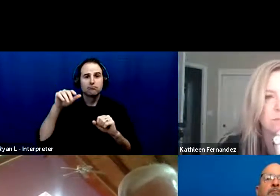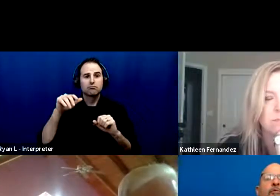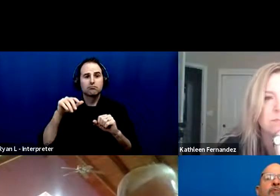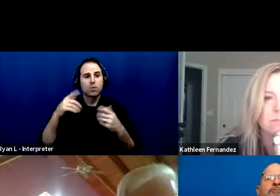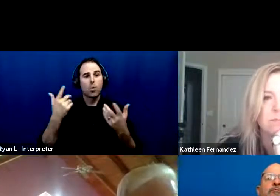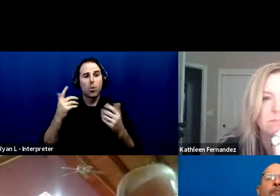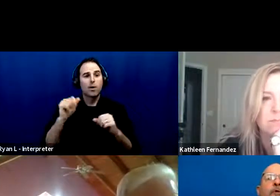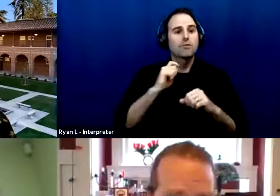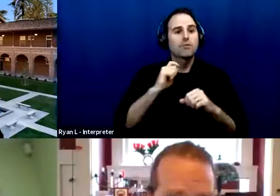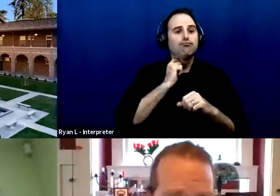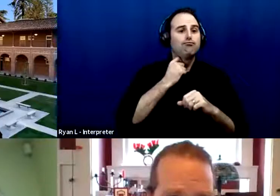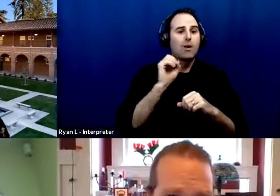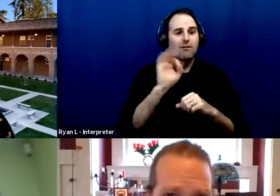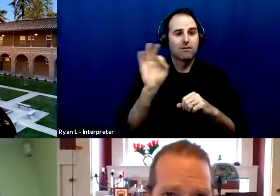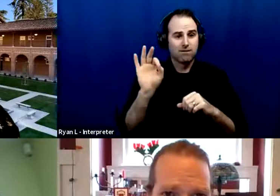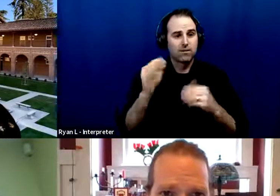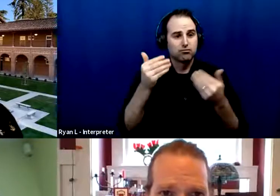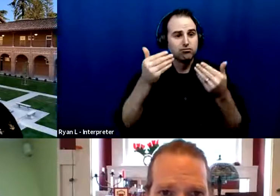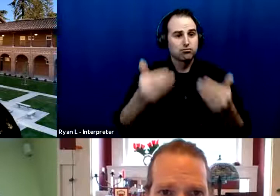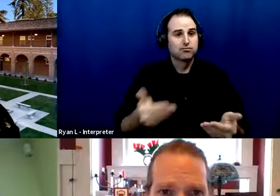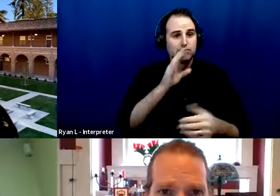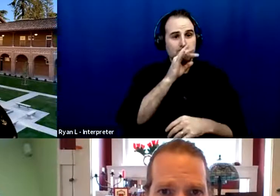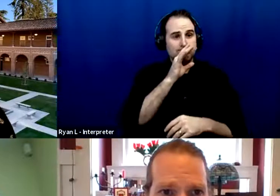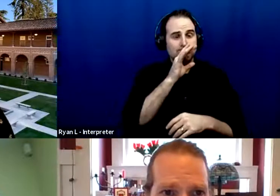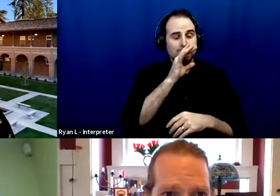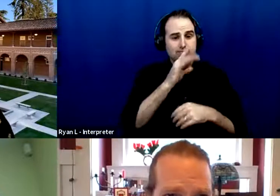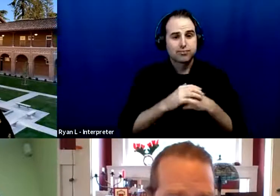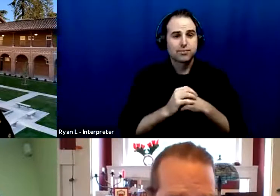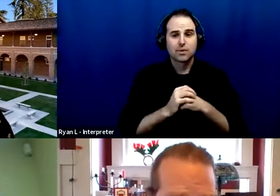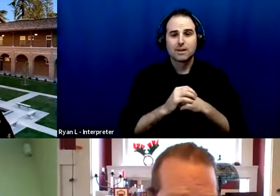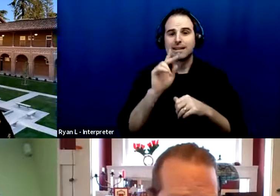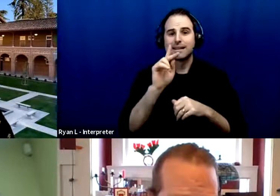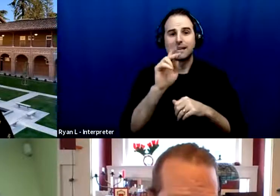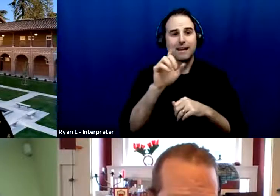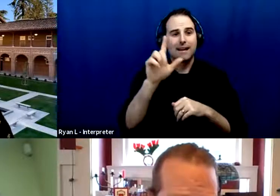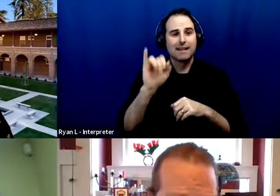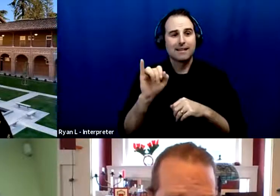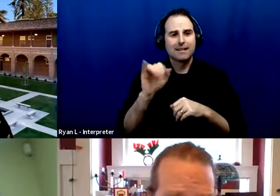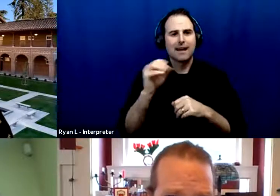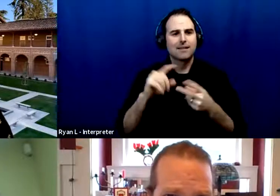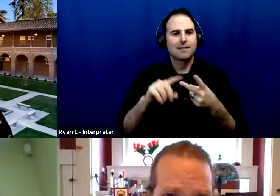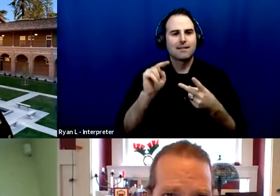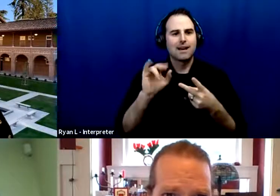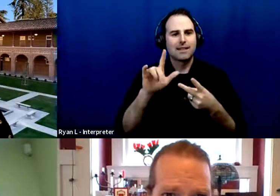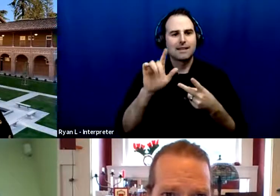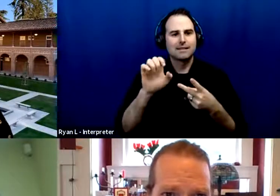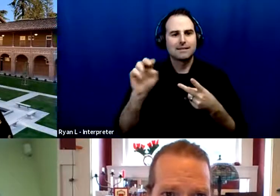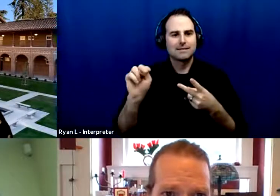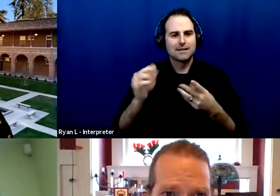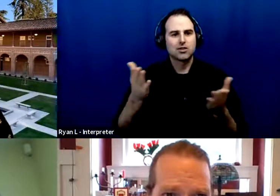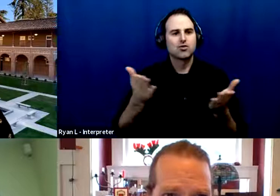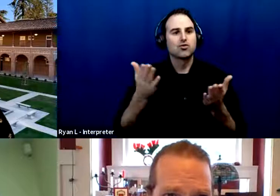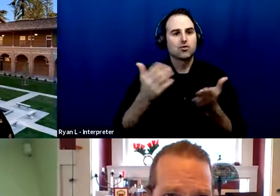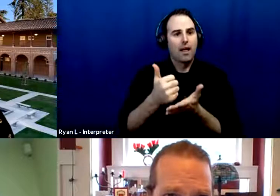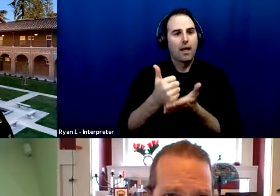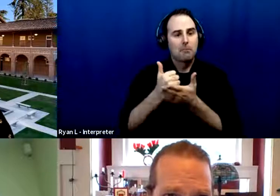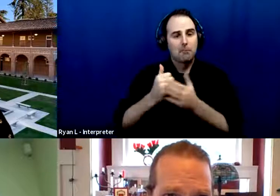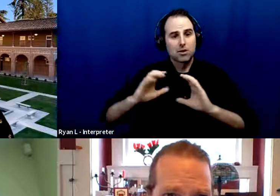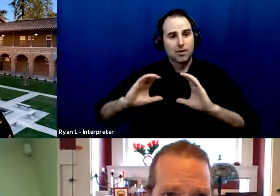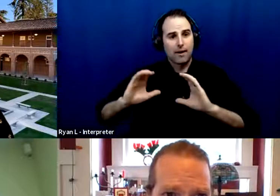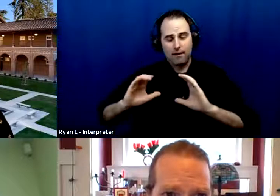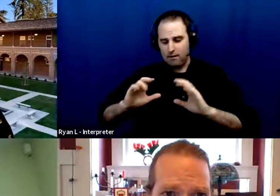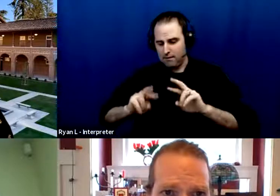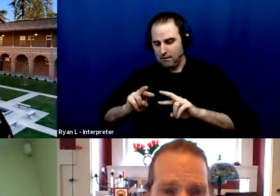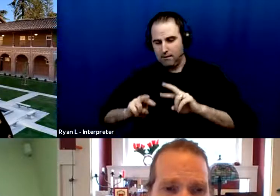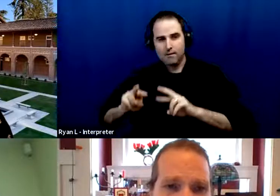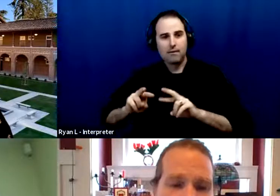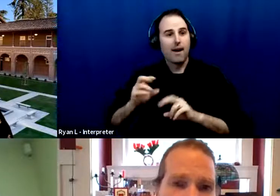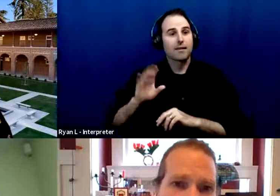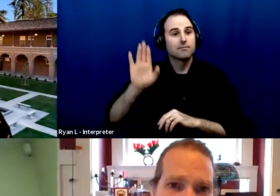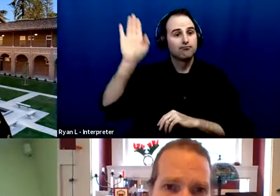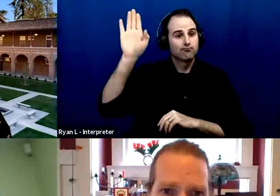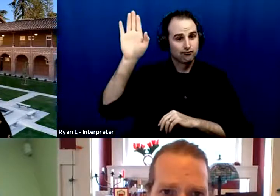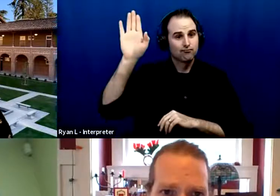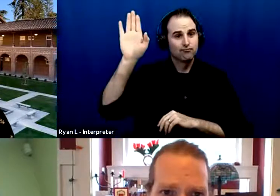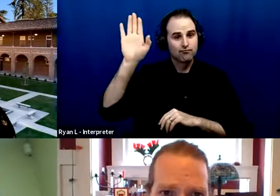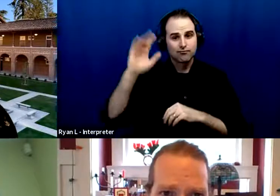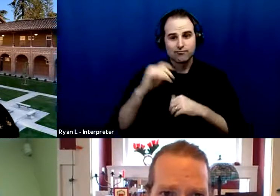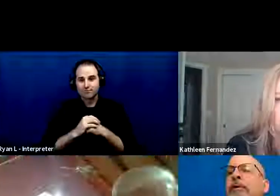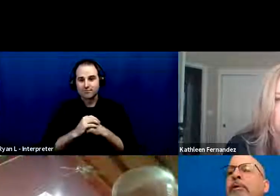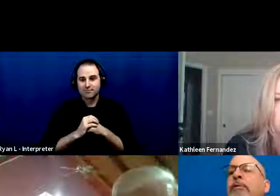Kelly and Eileen are here. And they can probably help monitor chat for me and hand raising. So the other thing I know is we've